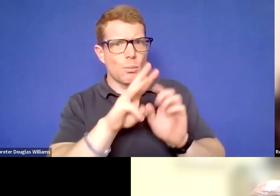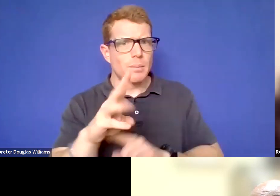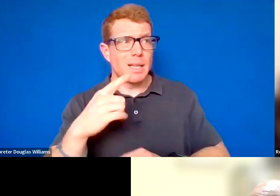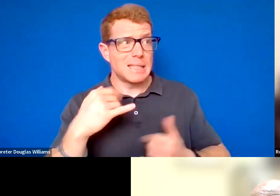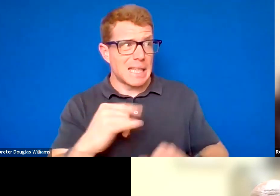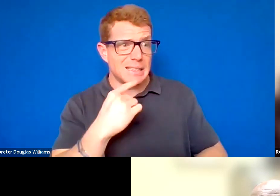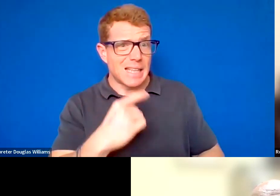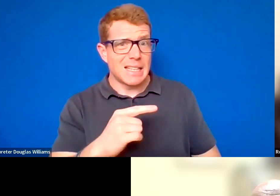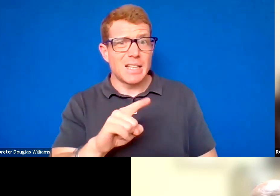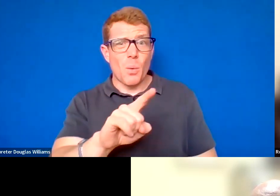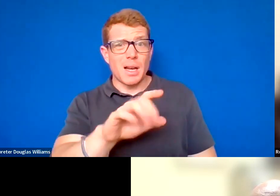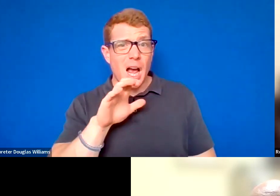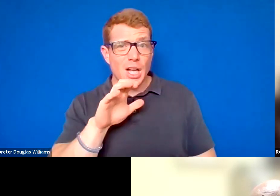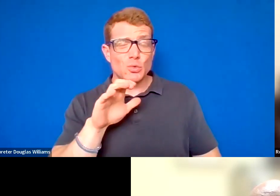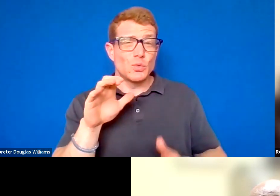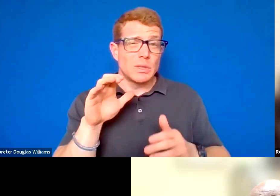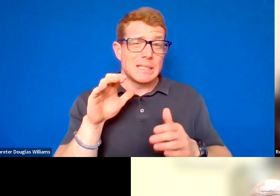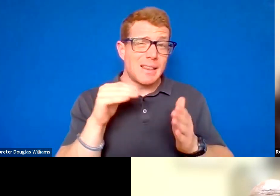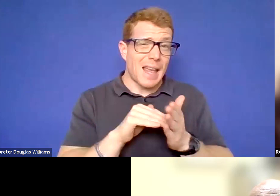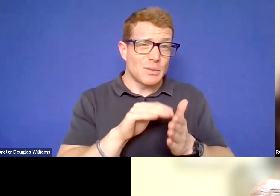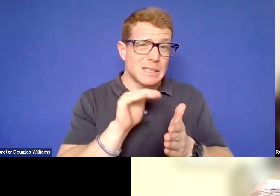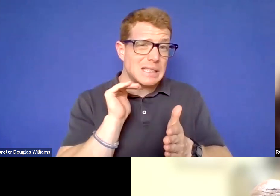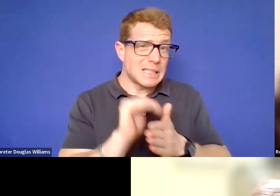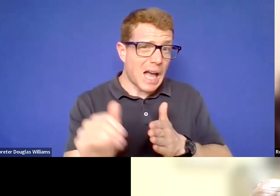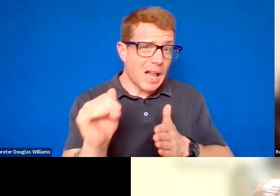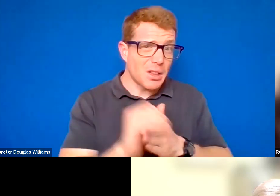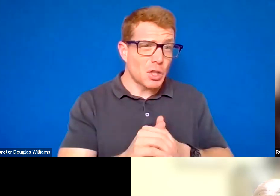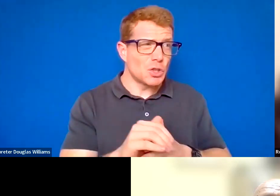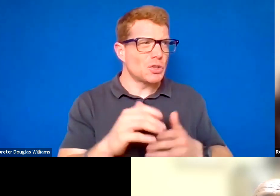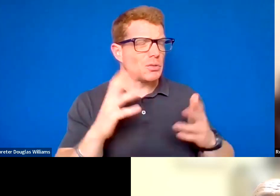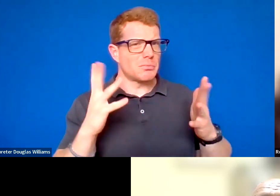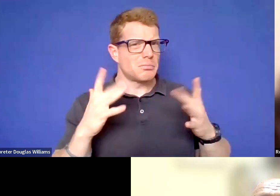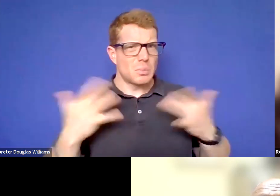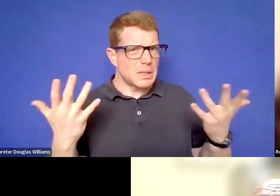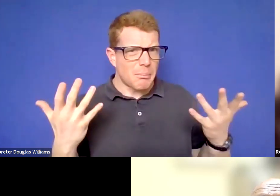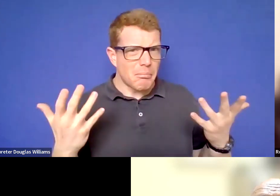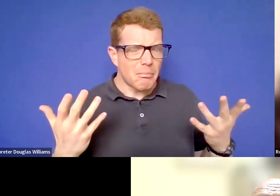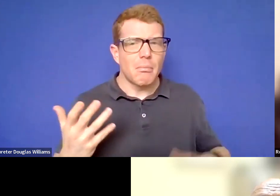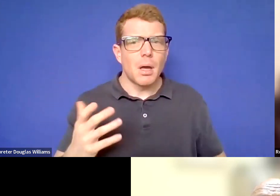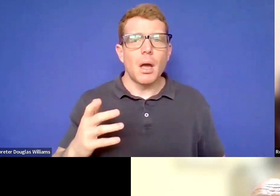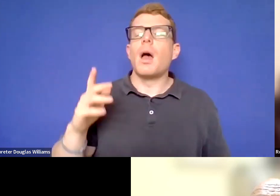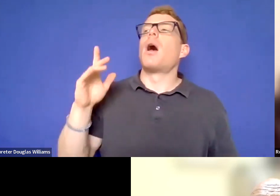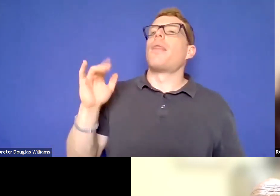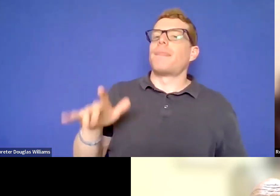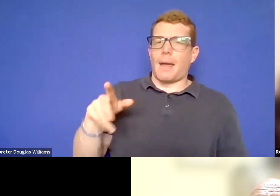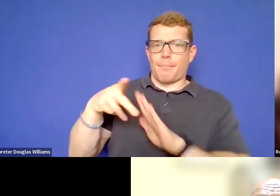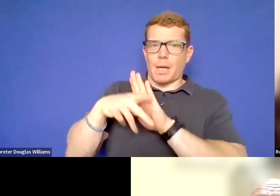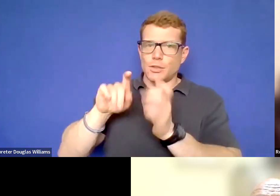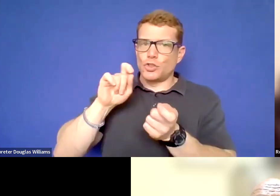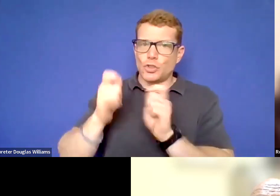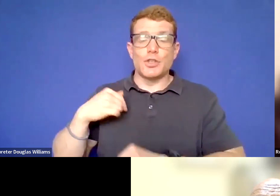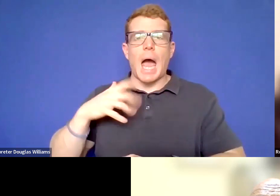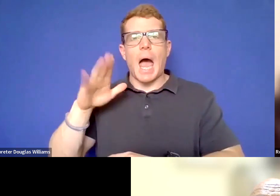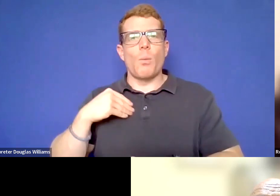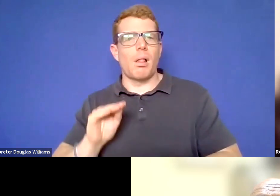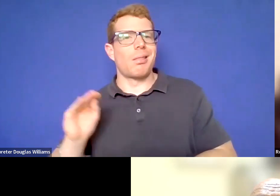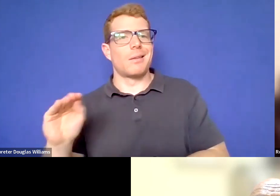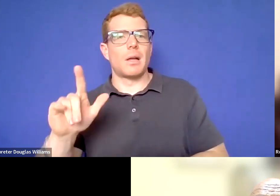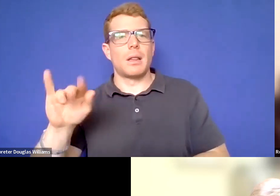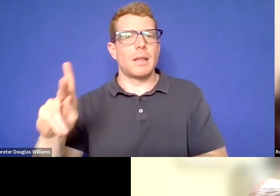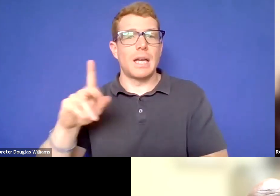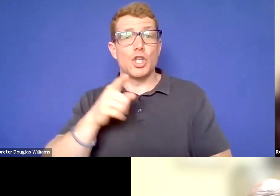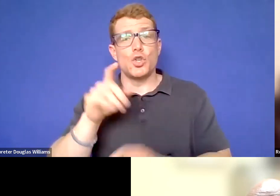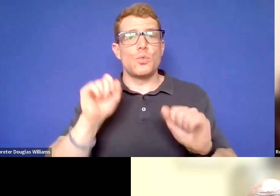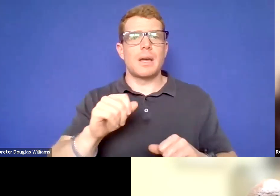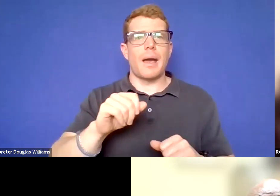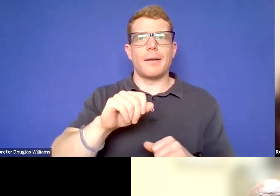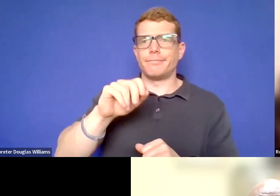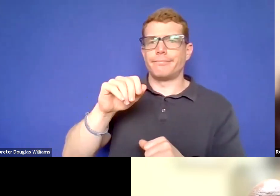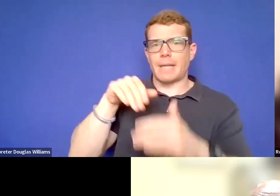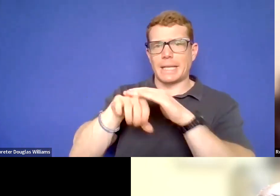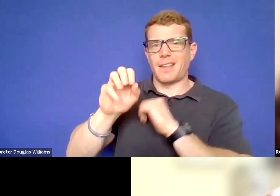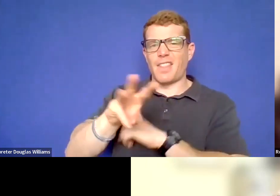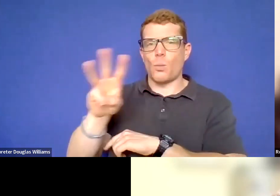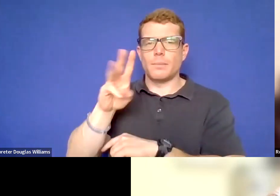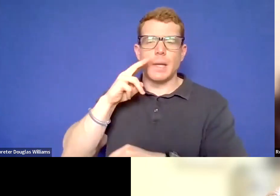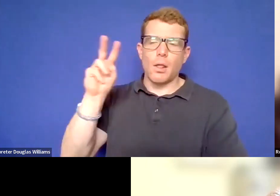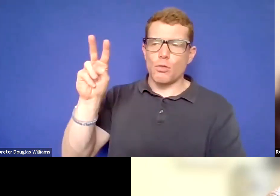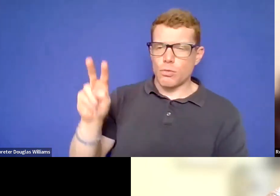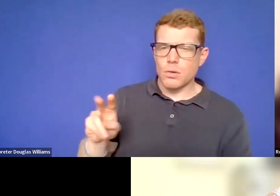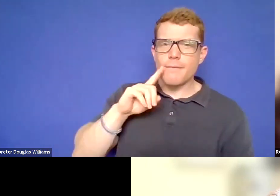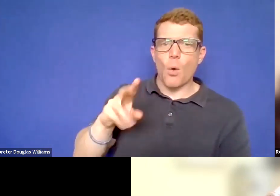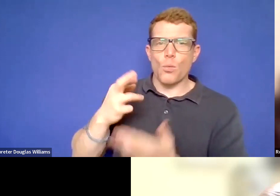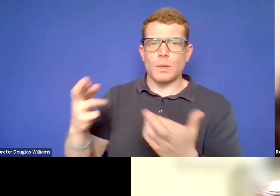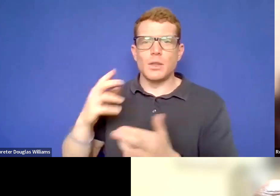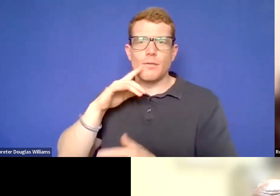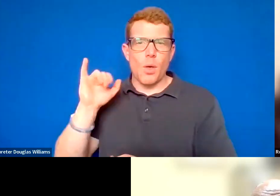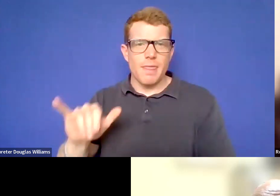So has that changed? I can included link that you can go ahead and look at the resource for that particular amount, and i'll i'll put it in the in the chat.